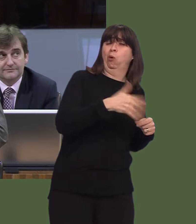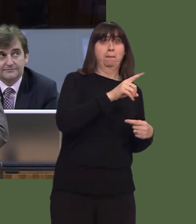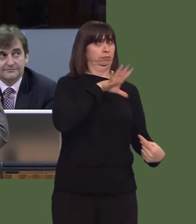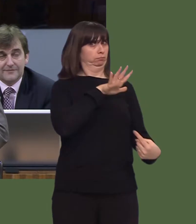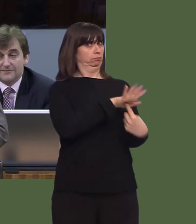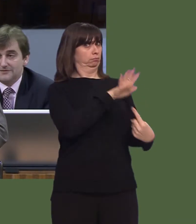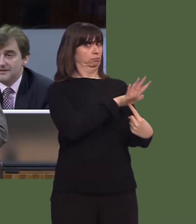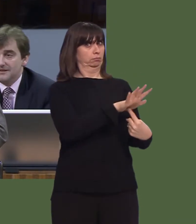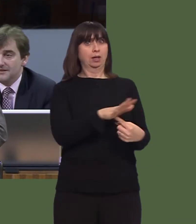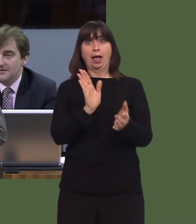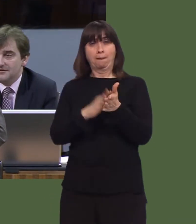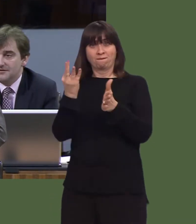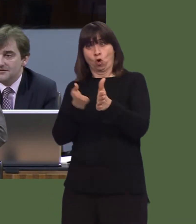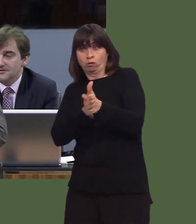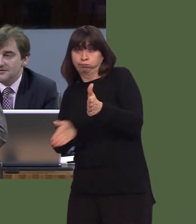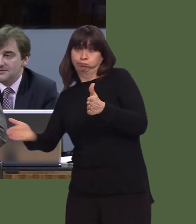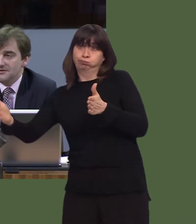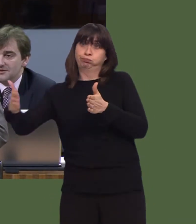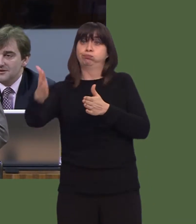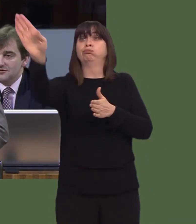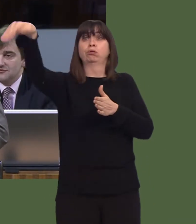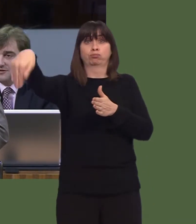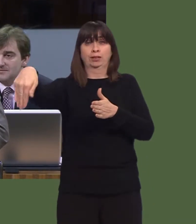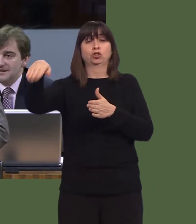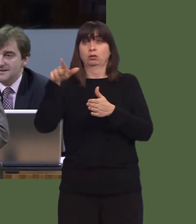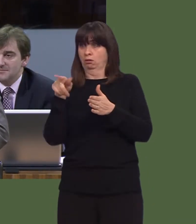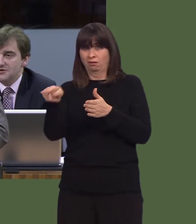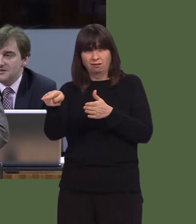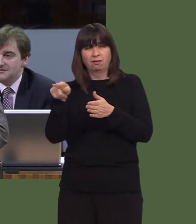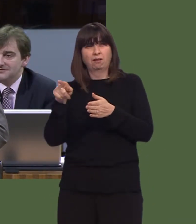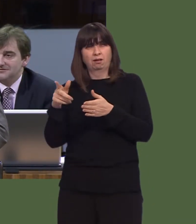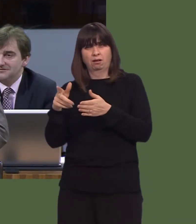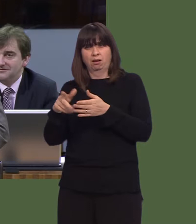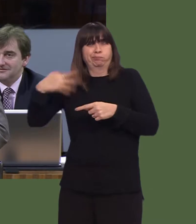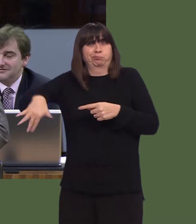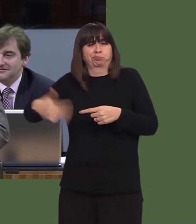Wales and, indeed, other infrastructure projects across Wales, because the two of them, on